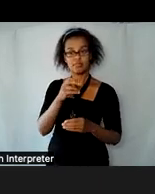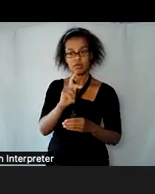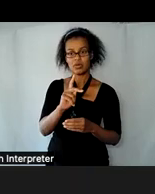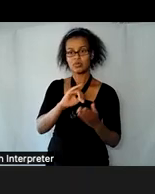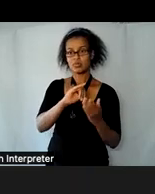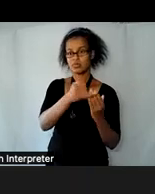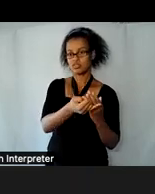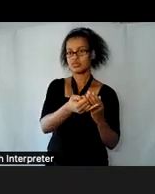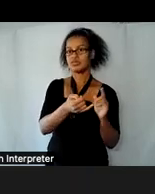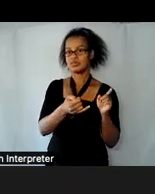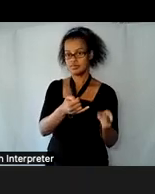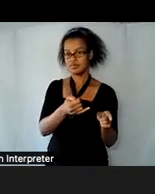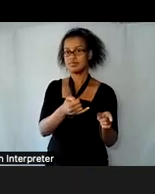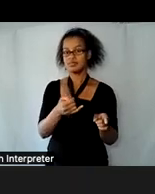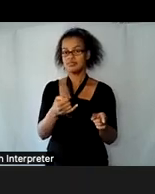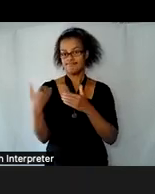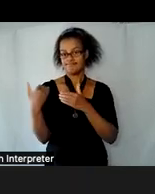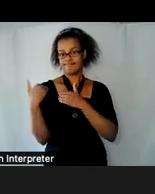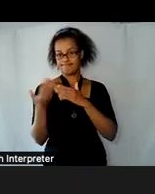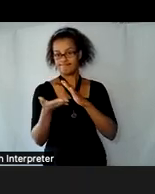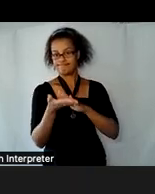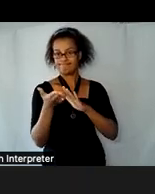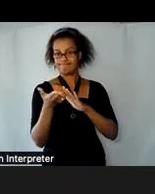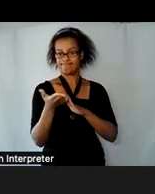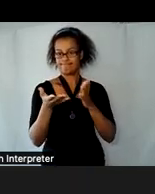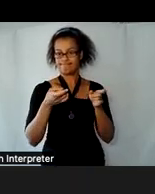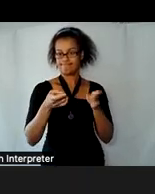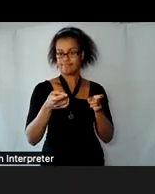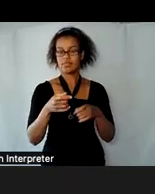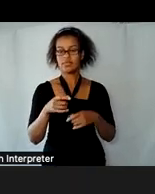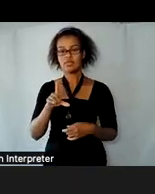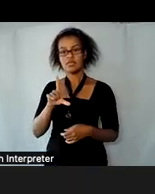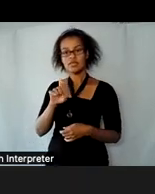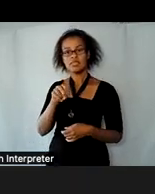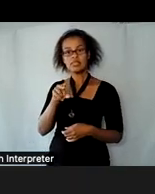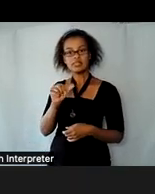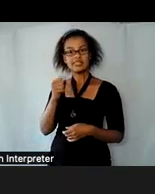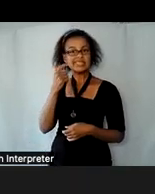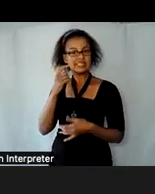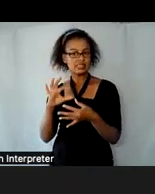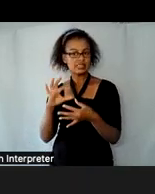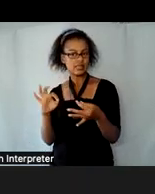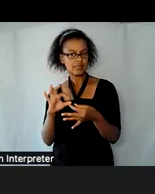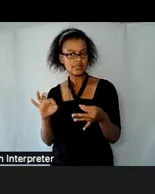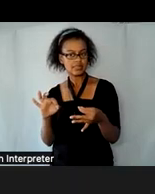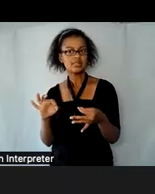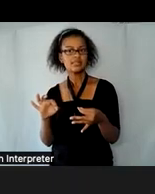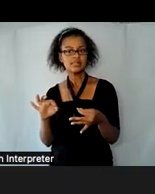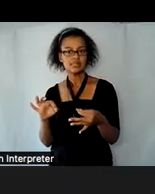And we're actually the as Lena mentioned, animating Toronto parks the grant program